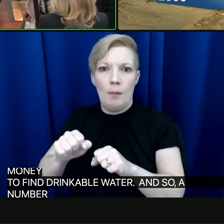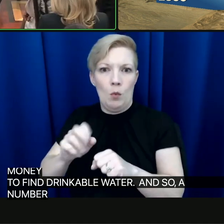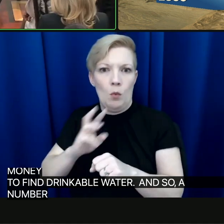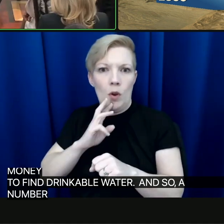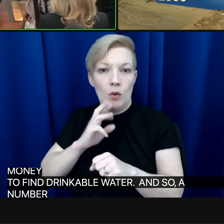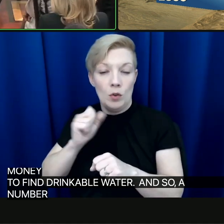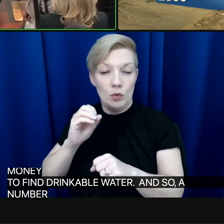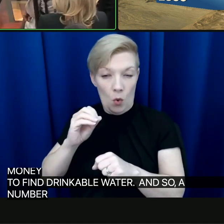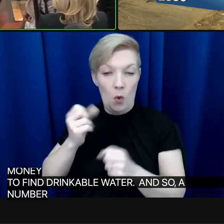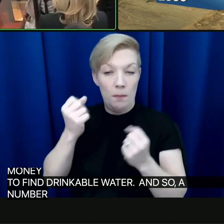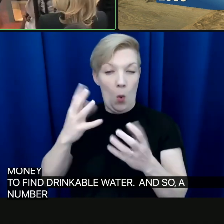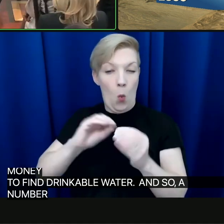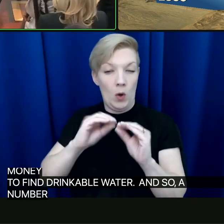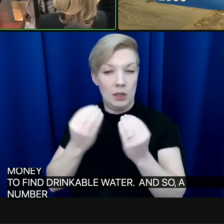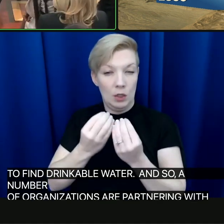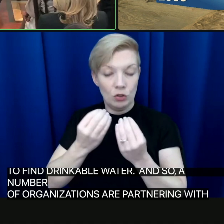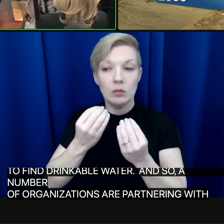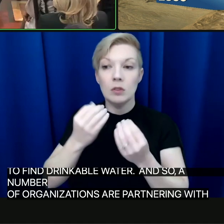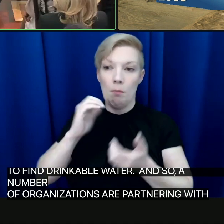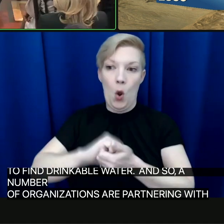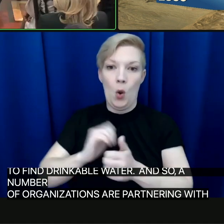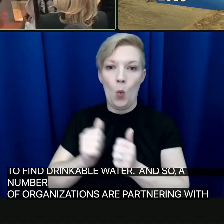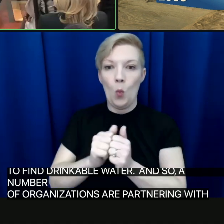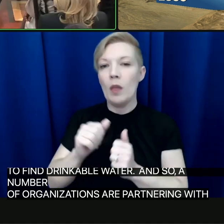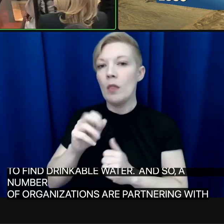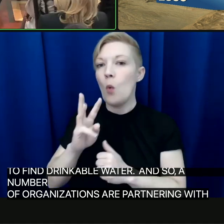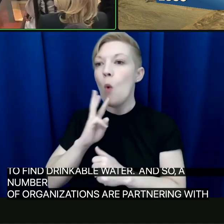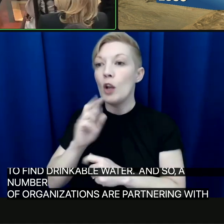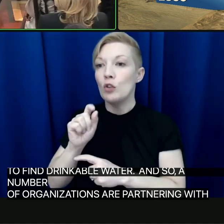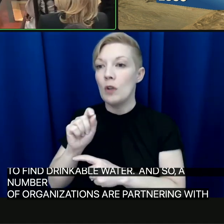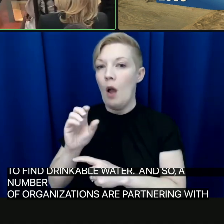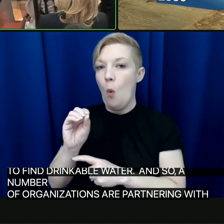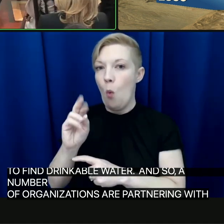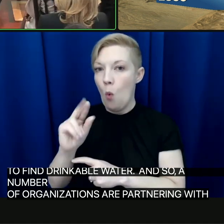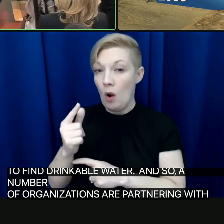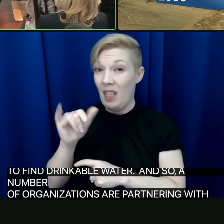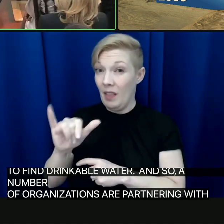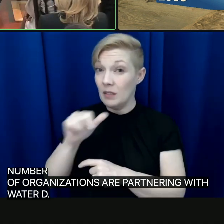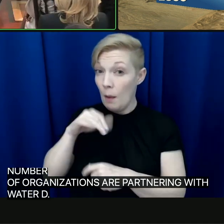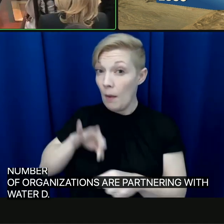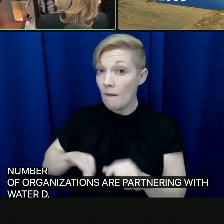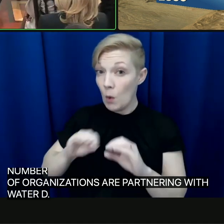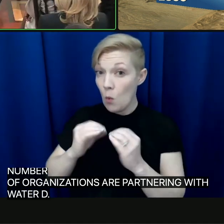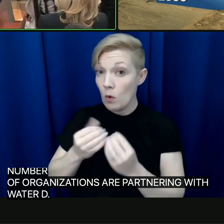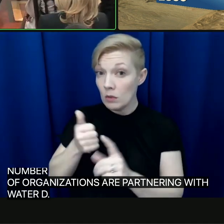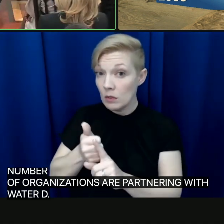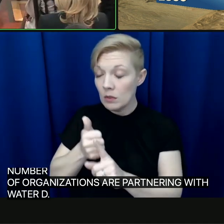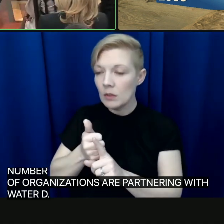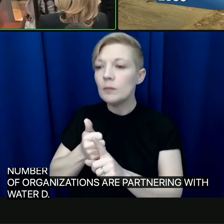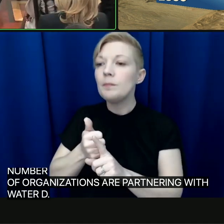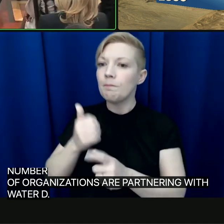which is a, you know, a nonprofit organization, to make sure people not just can can not only,